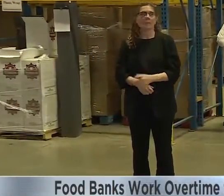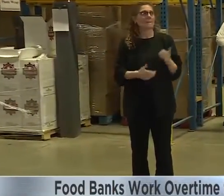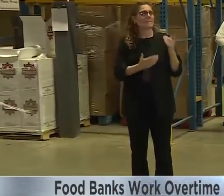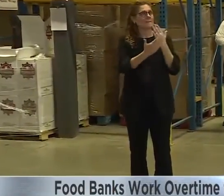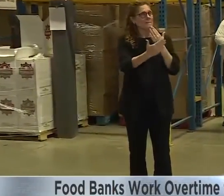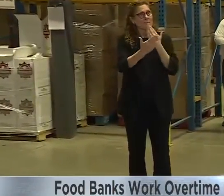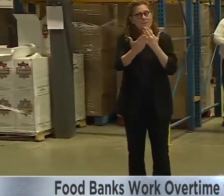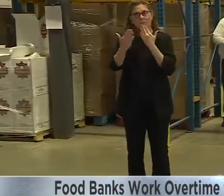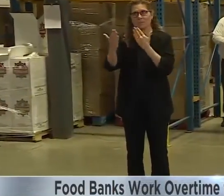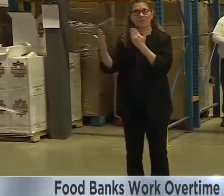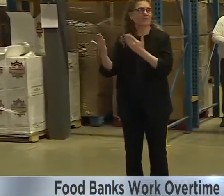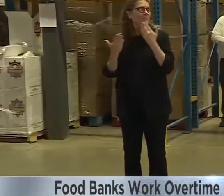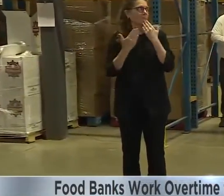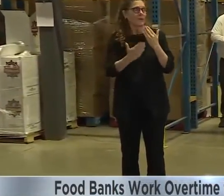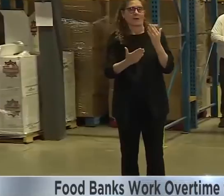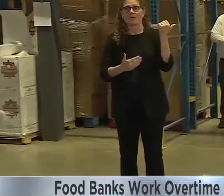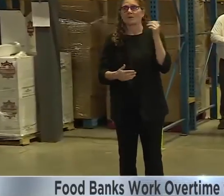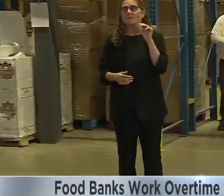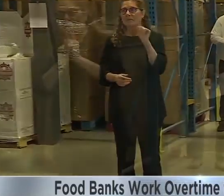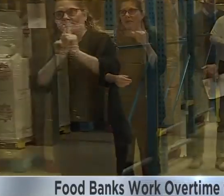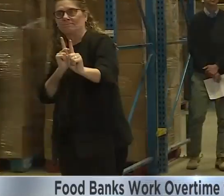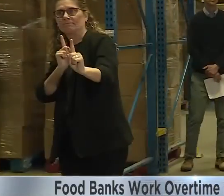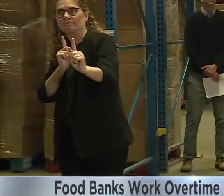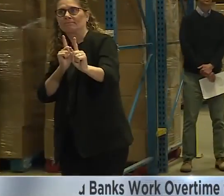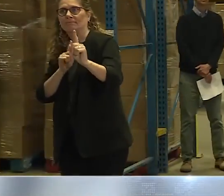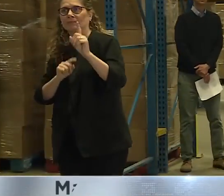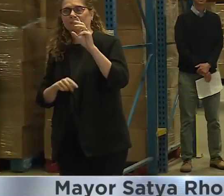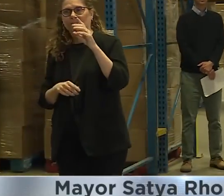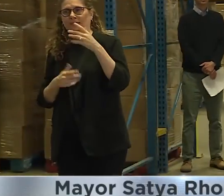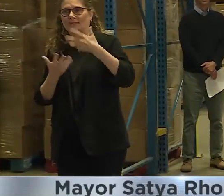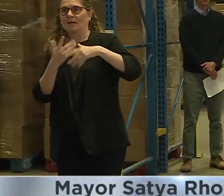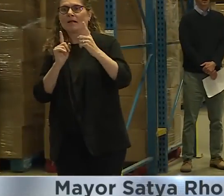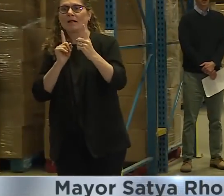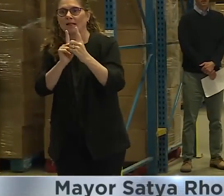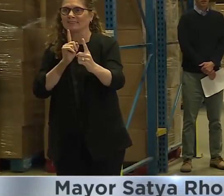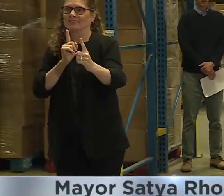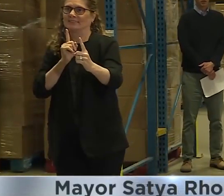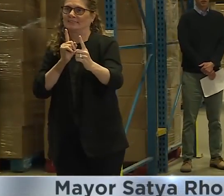PROVIDING ONE HUNDRED THOUSAND BOXES OF FOOD TO PEOPLE IN THE NEXT 6 TO 8 WEEKS.